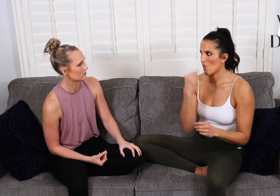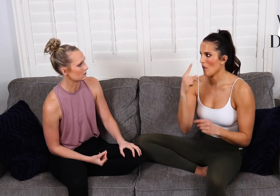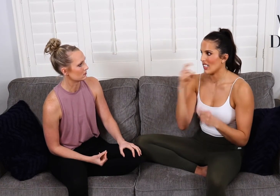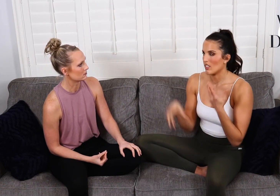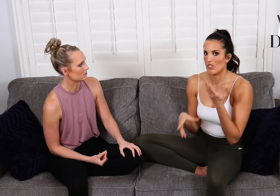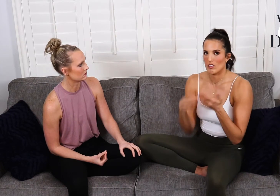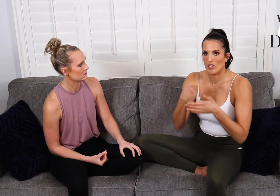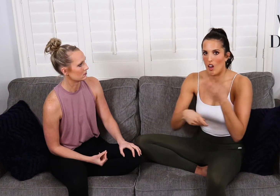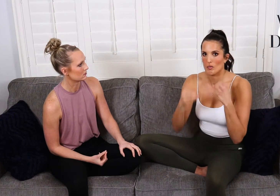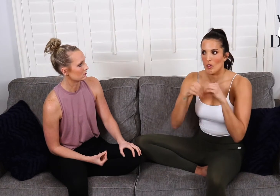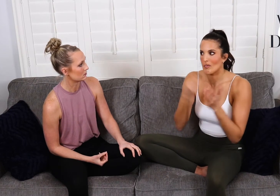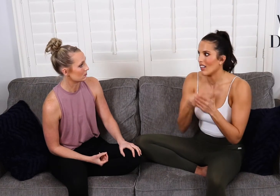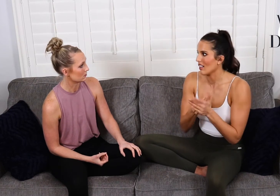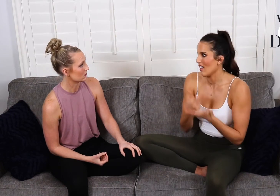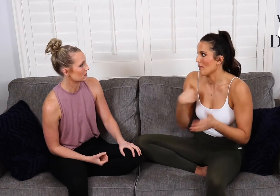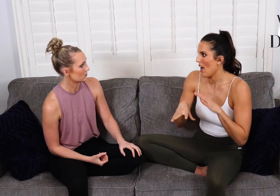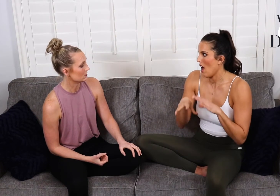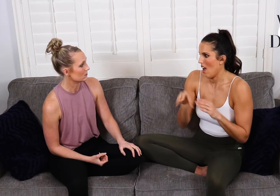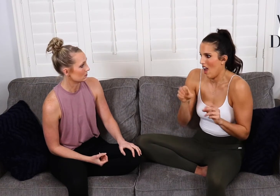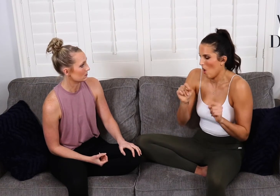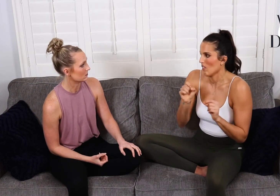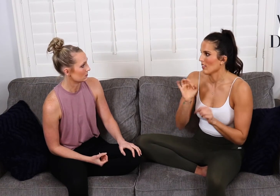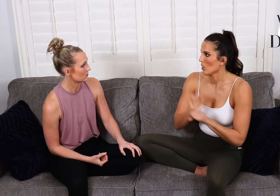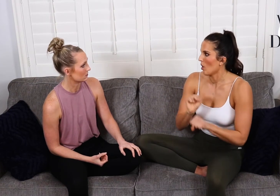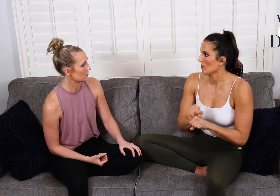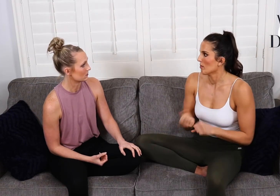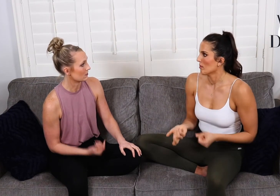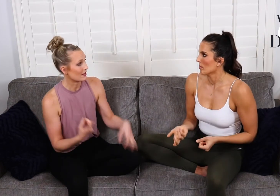they'll say, no because it costs more money and I'm out of a job.